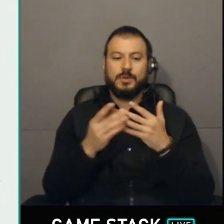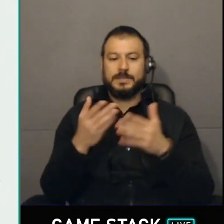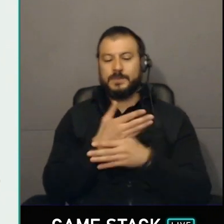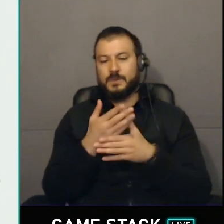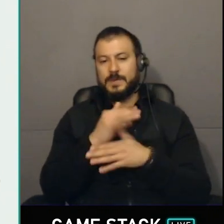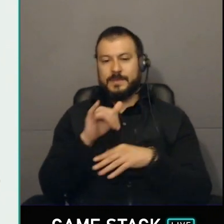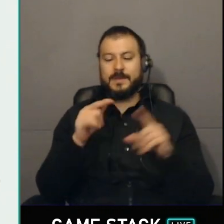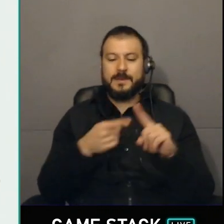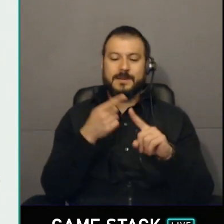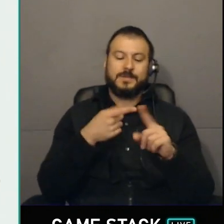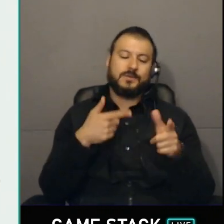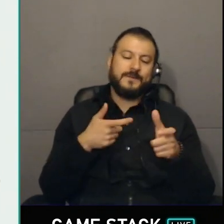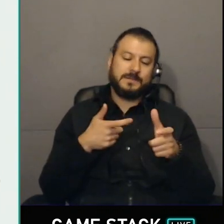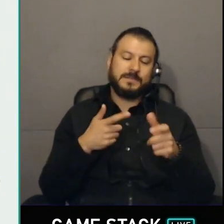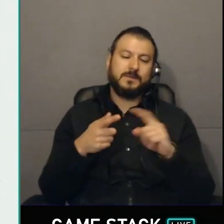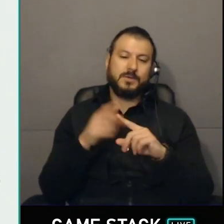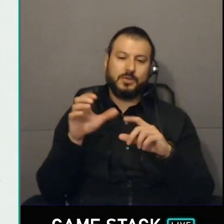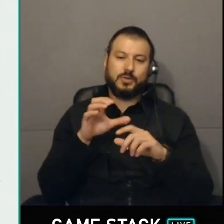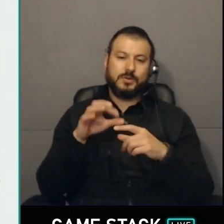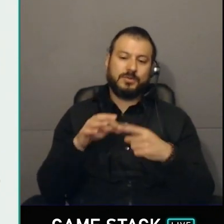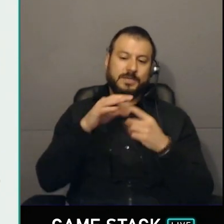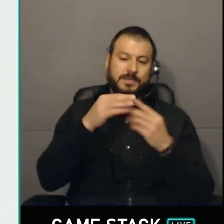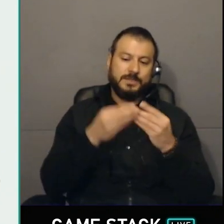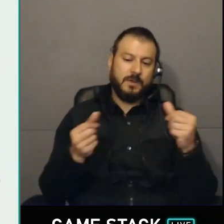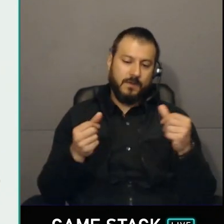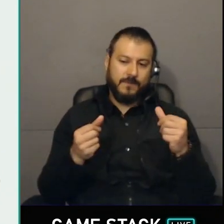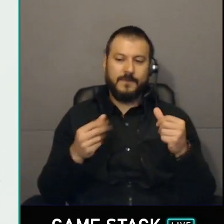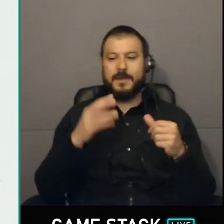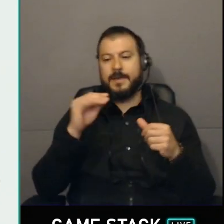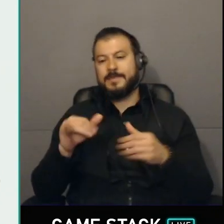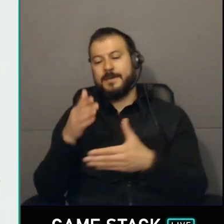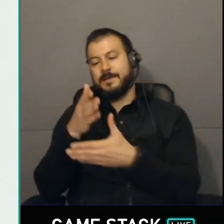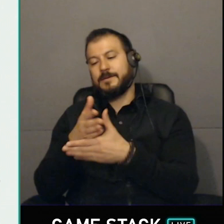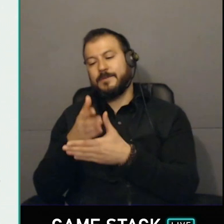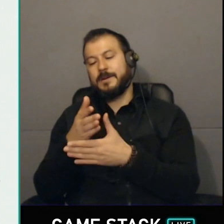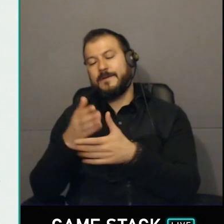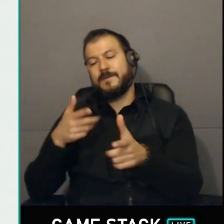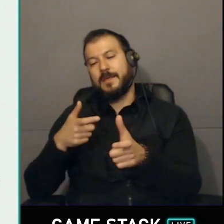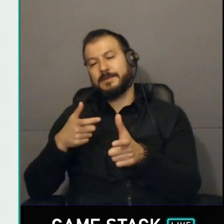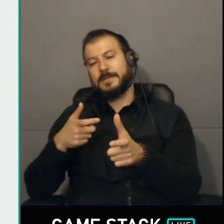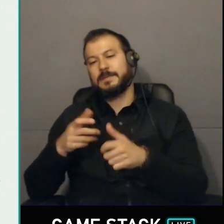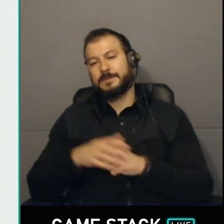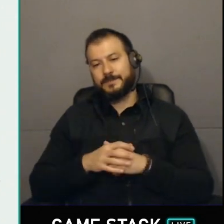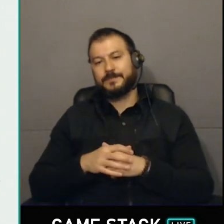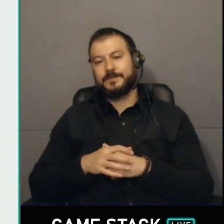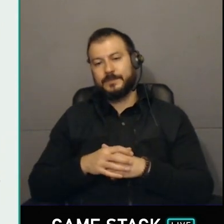when we're doing a particular solve, and that intermediate velocity. It's heuristic time, we need to have some sort